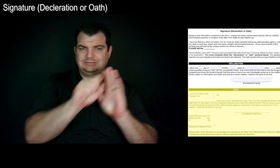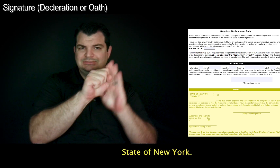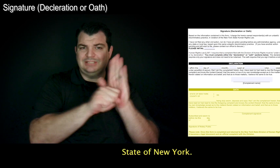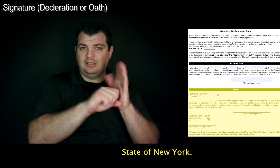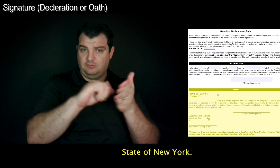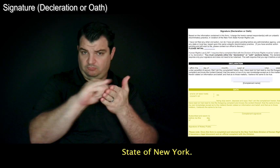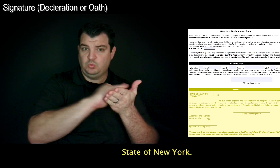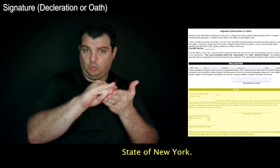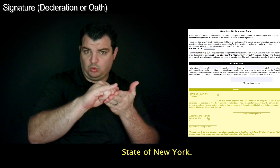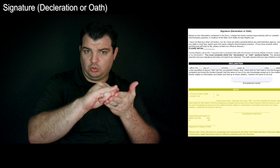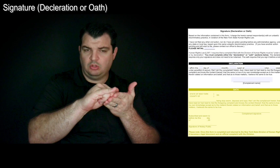State of New York.